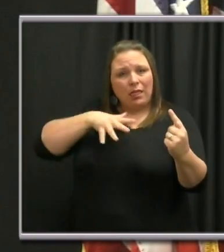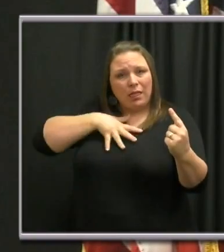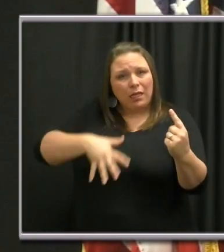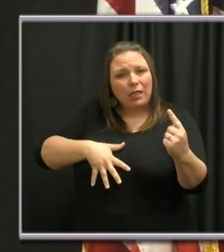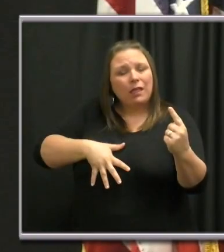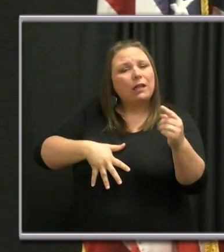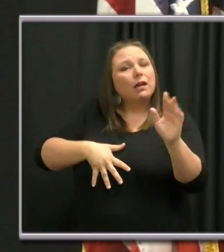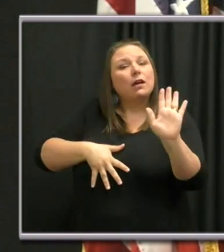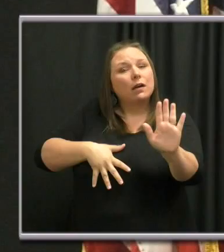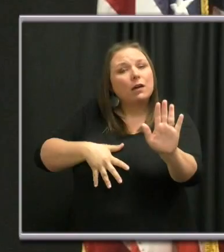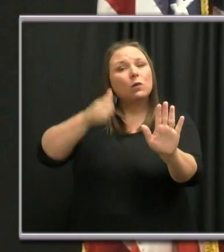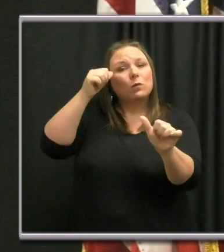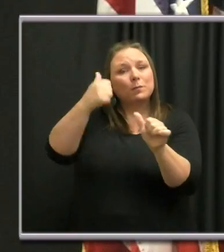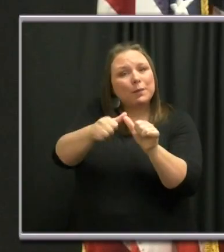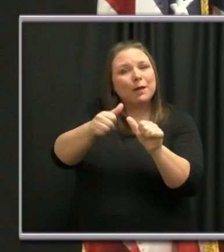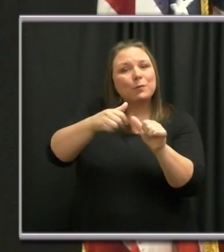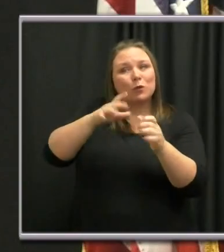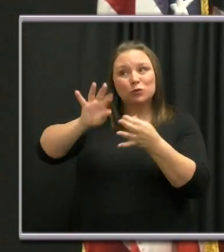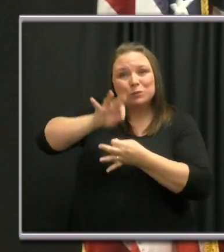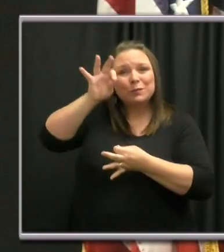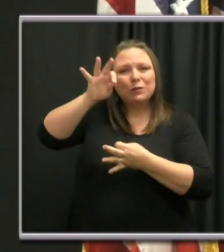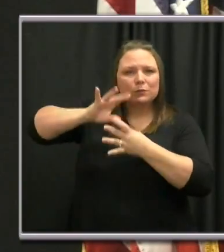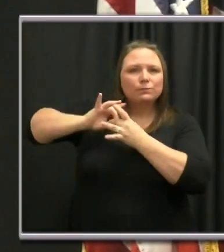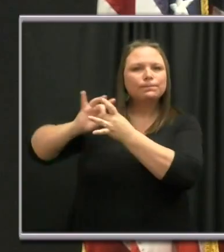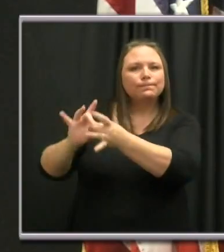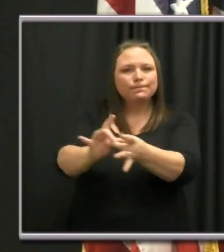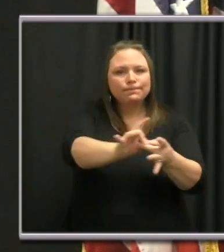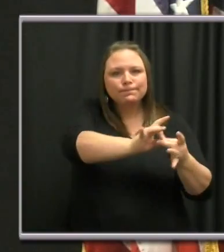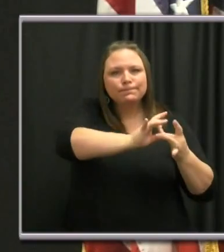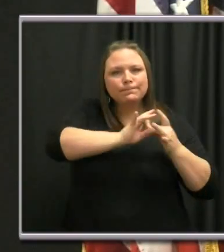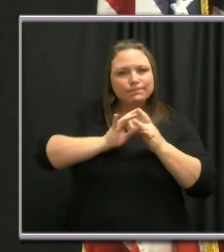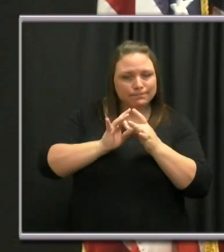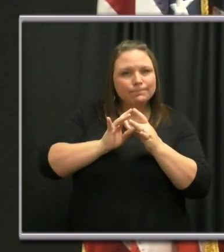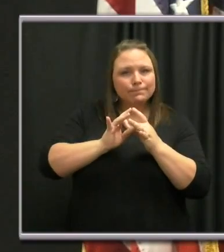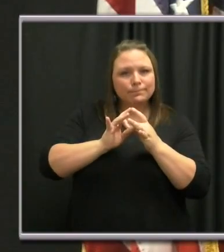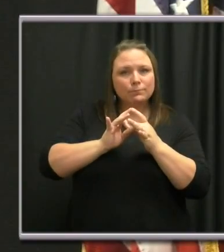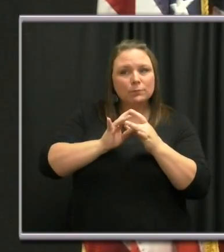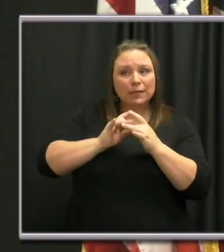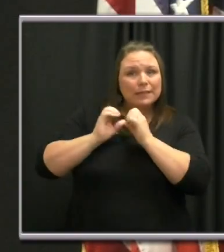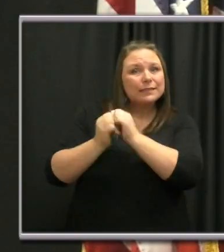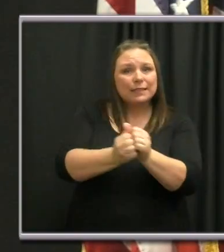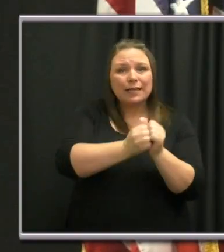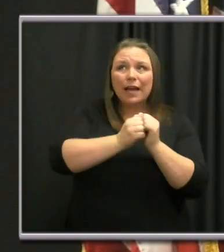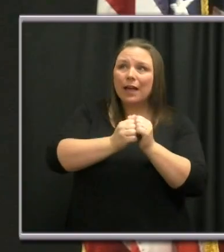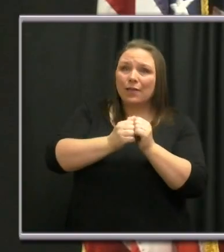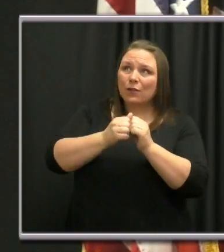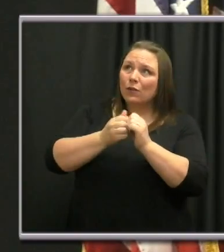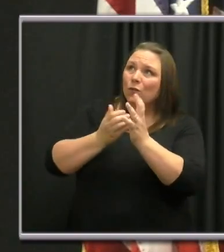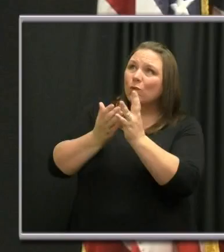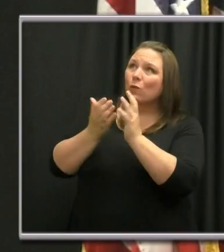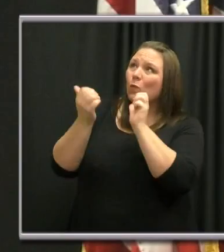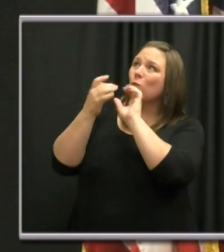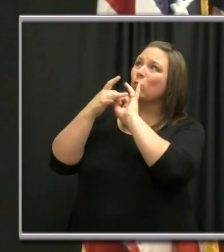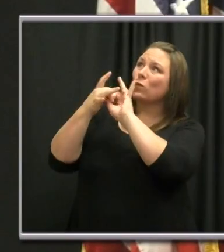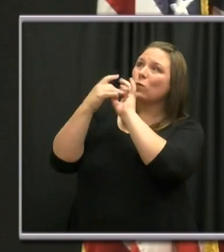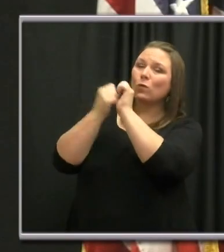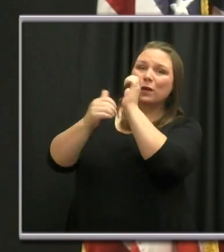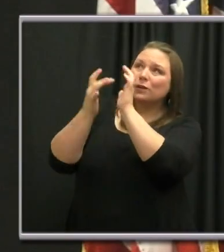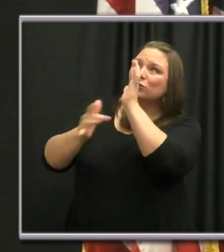BY OUR SEPARATION PHYSICALLY. REMEMBER WE'RE TOGETHER